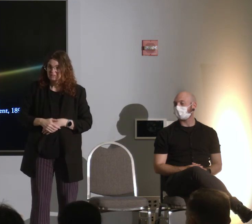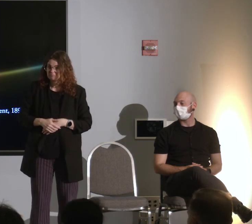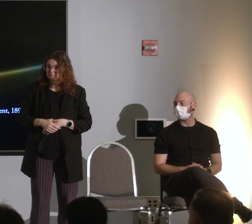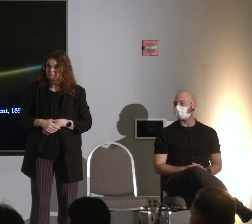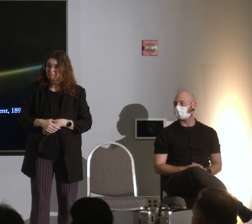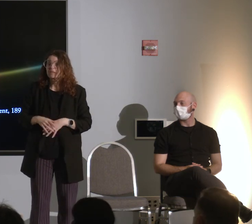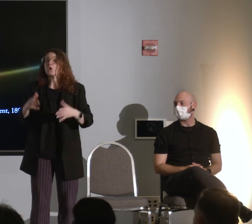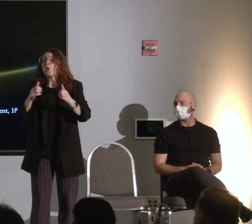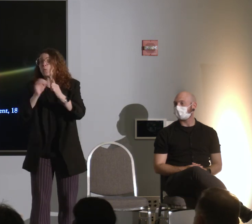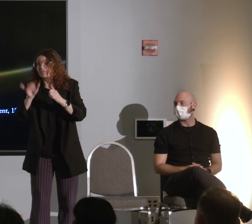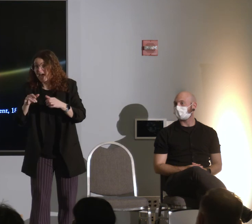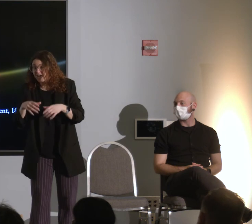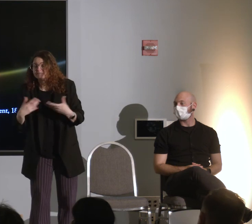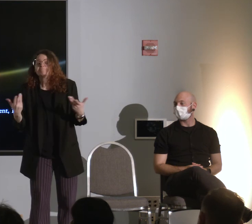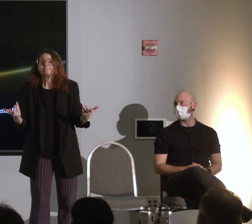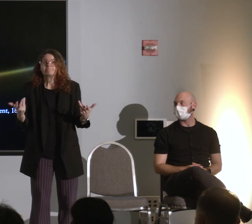That said, I think that there is also